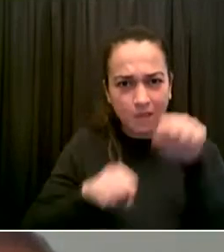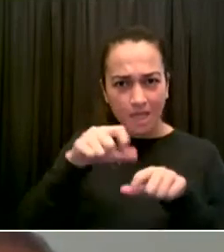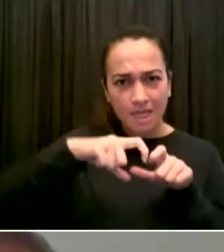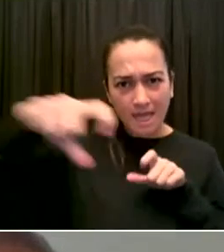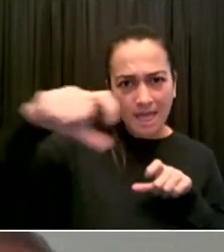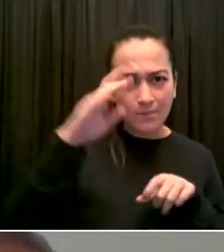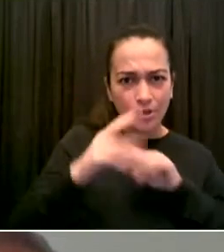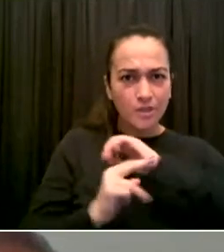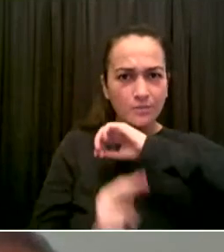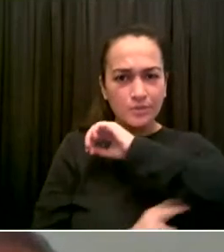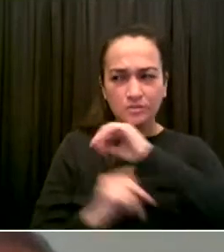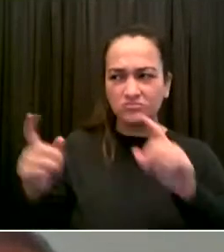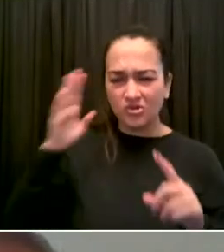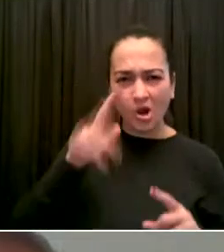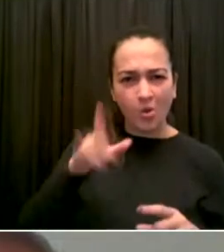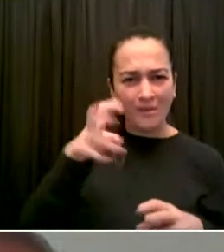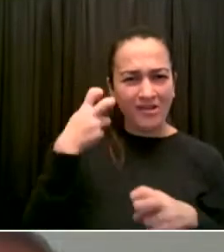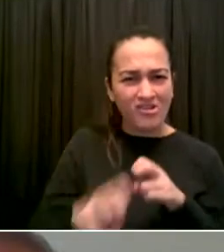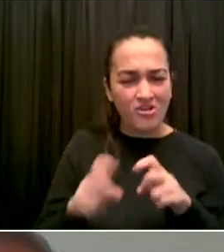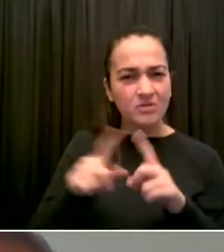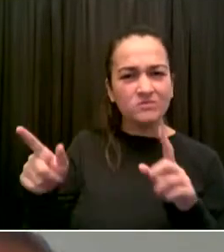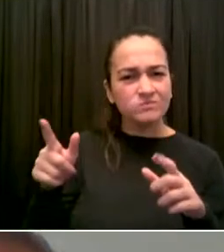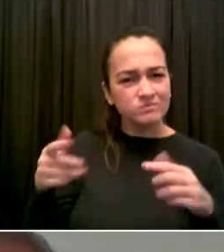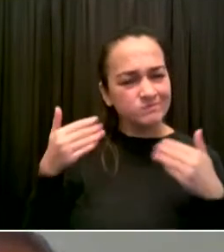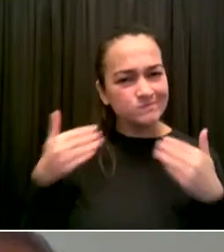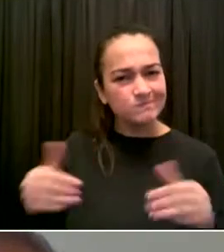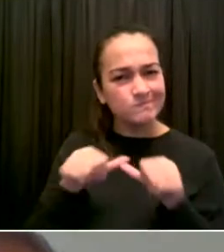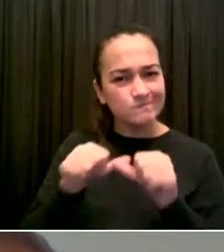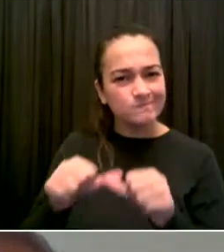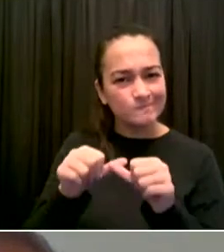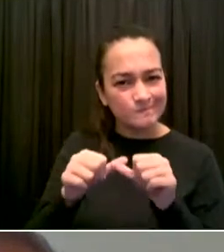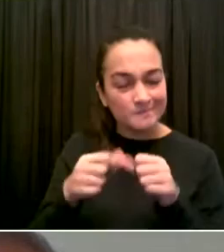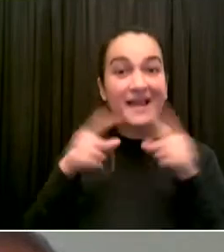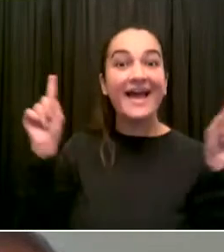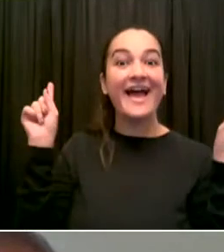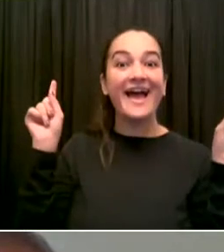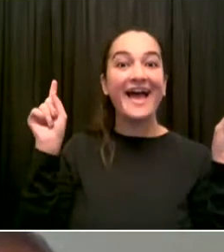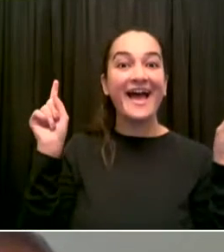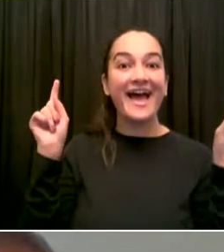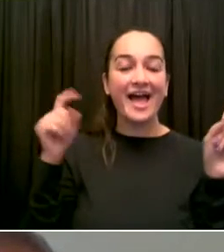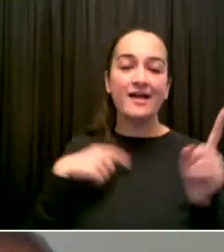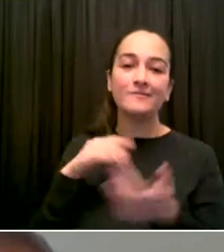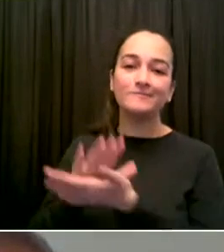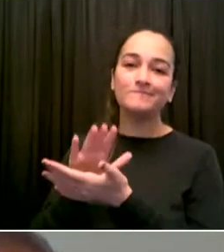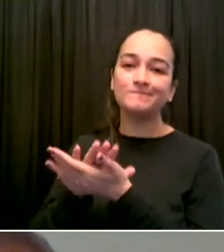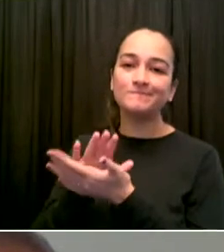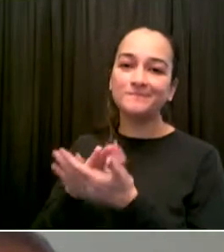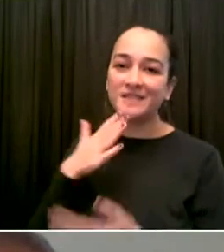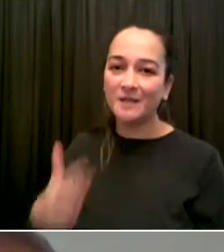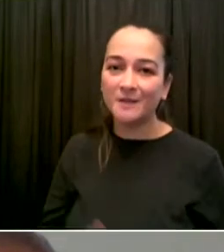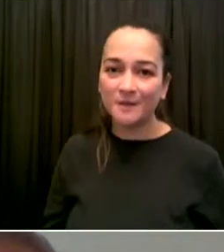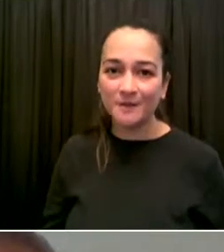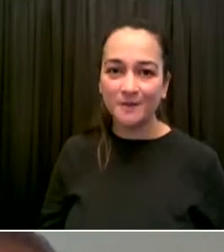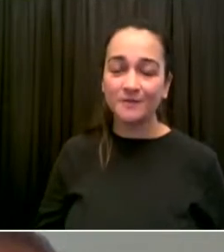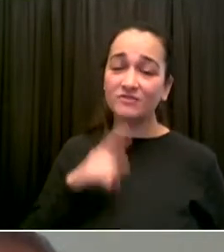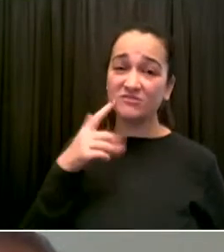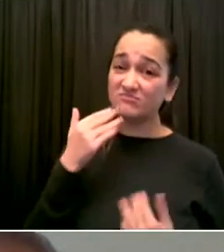BETTER, THAT WE CAN FIND AN ALTERNATIVE. E WHA HVEAD MANY CONVERSATIONS